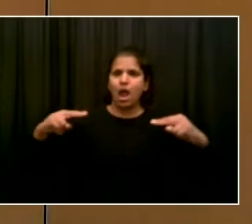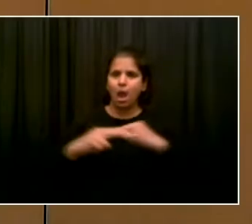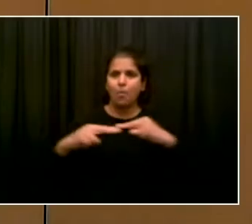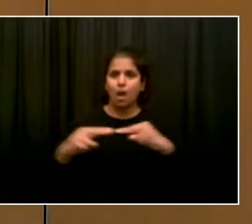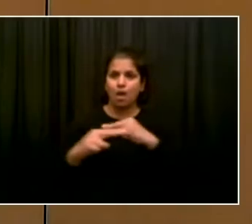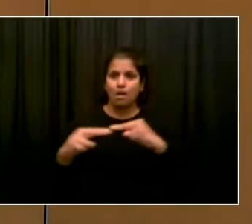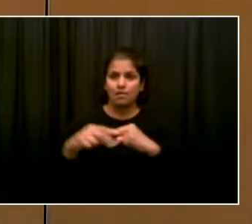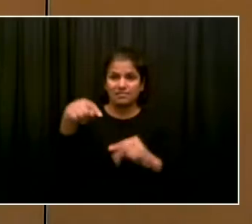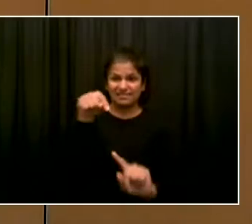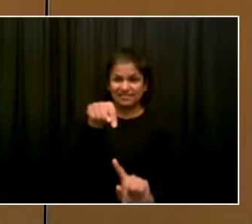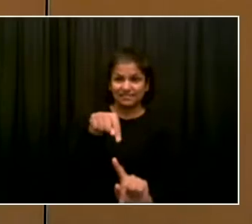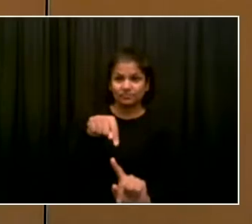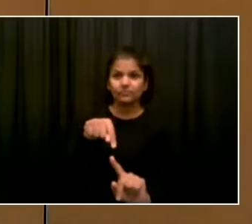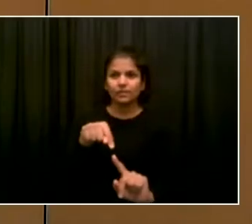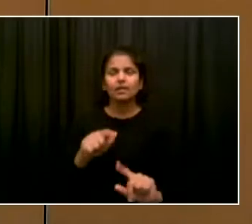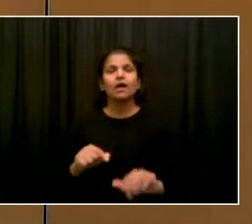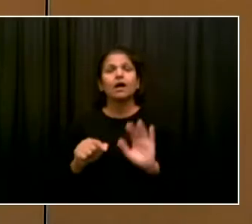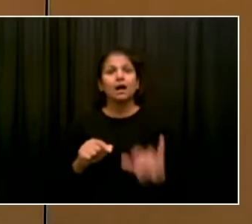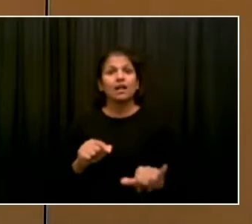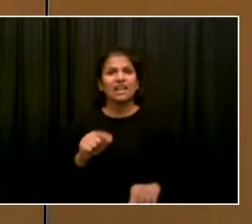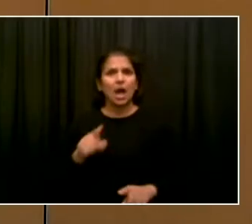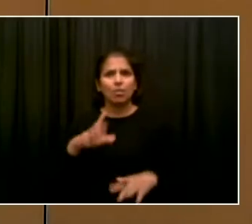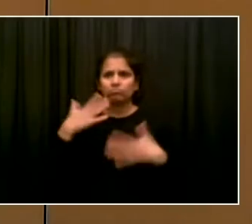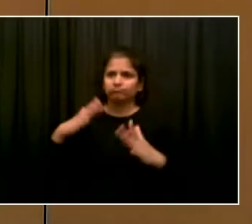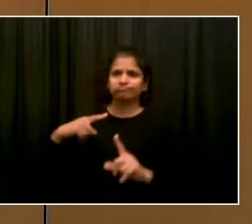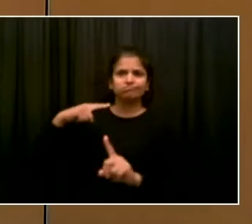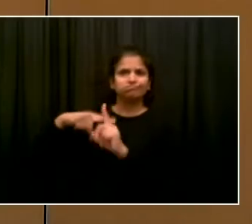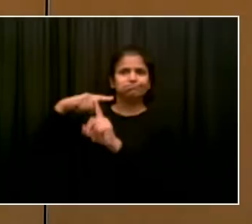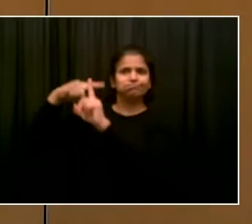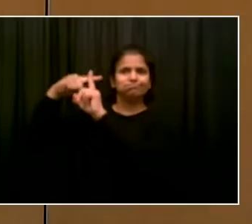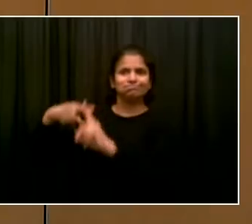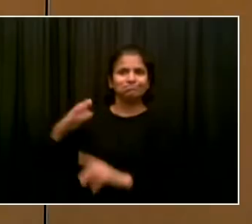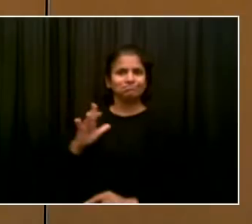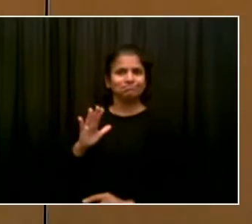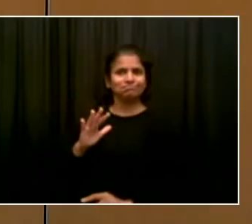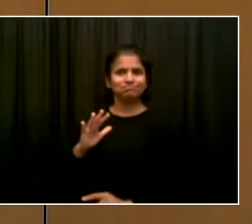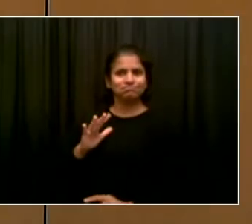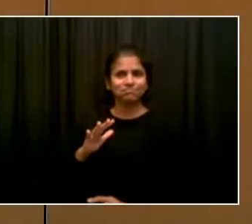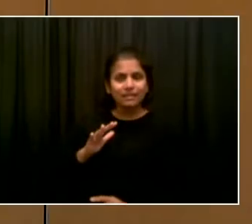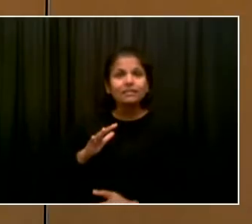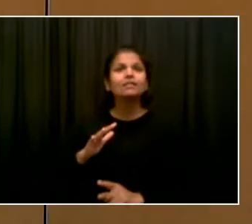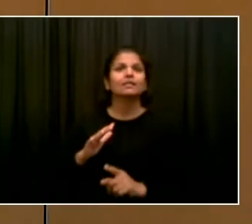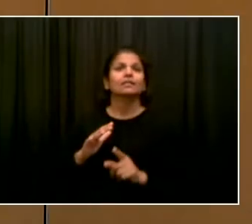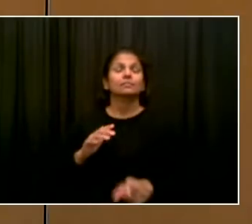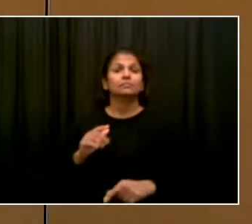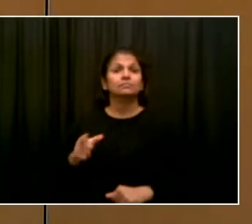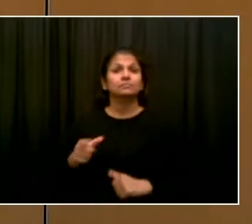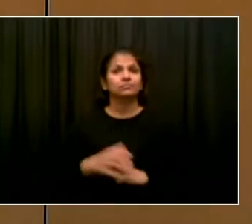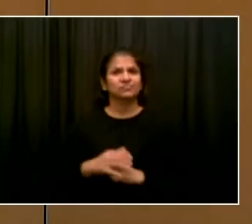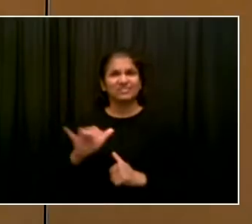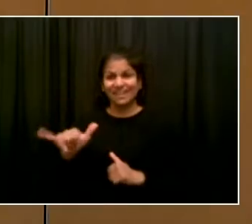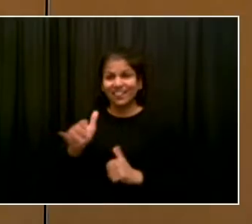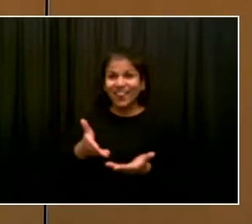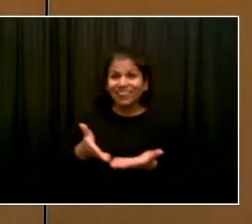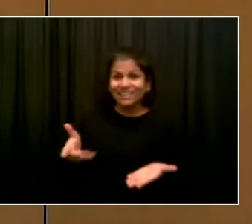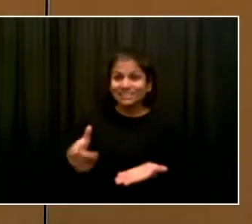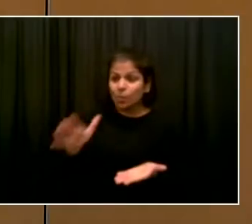THE SECOND I WOULD ADD, THE EVENT THIS AFTERNOON, GERSH IS ALL ABOUT USING HER BLUE HIGHWAY, WHICH THE MAYOR TALKED ABOUT EARLIER TODAY. THE GREAT ADVANTAGE OF THE BLUE HIGHWAY IS,